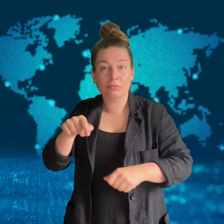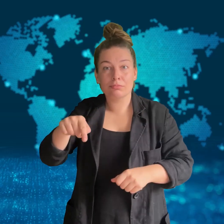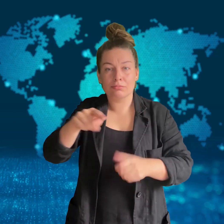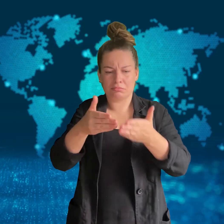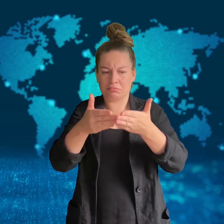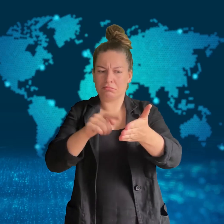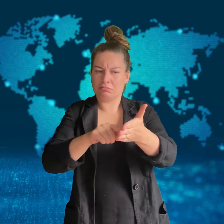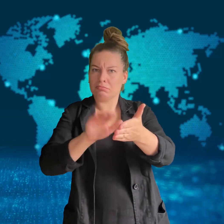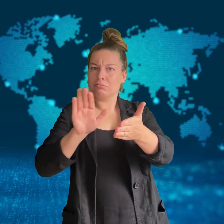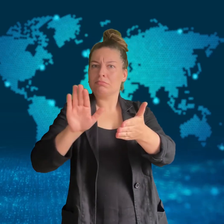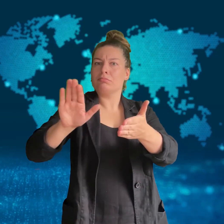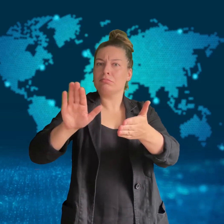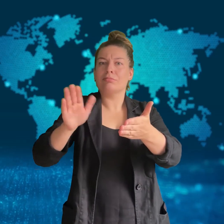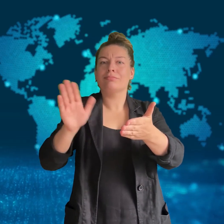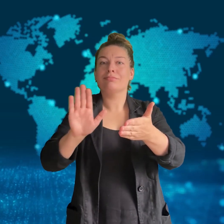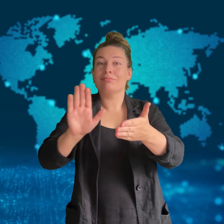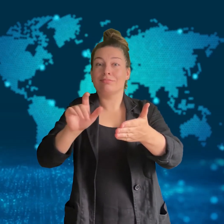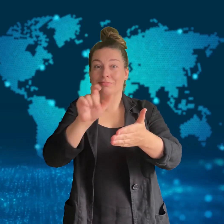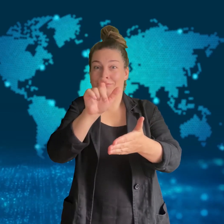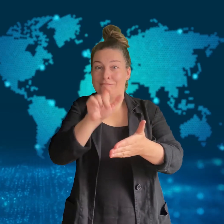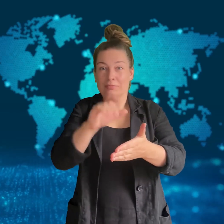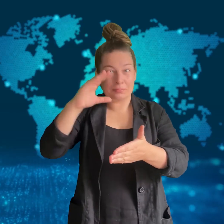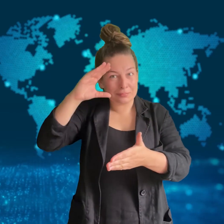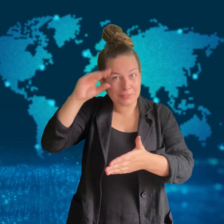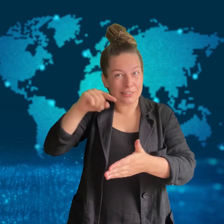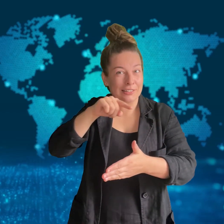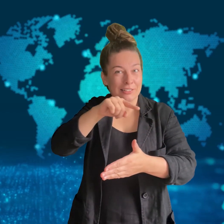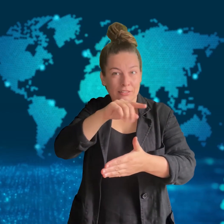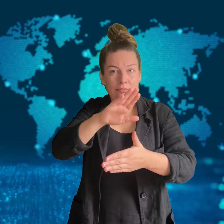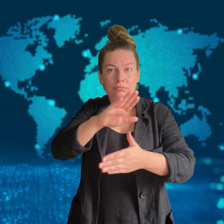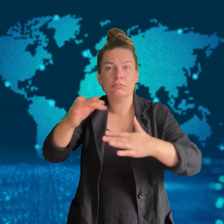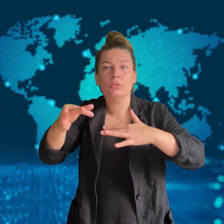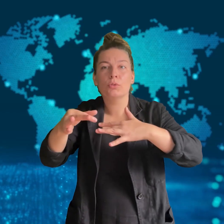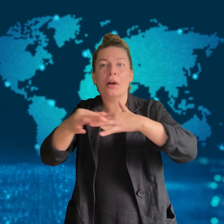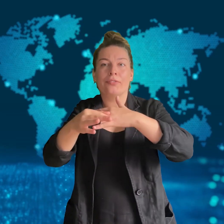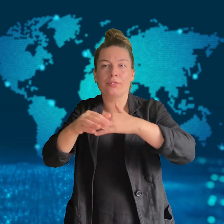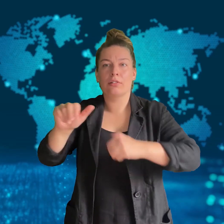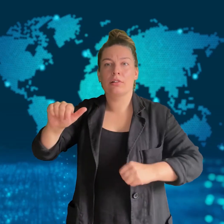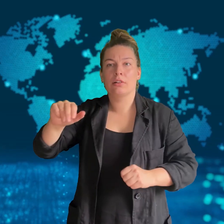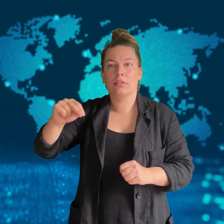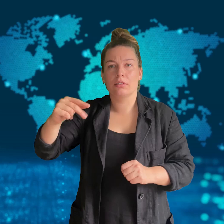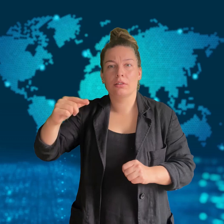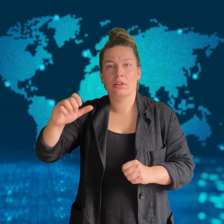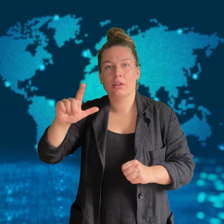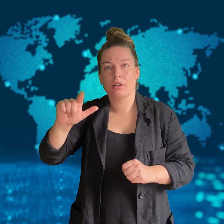at the time of the incident.